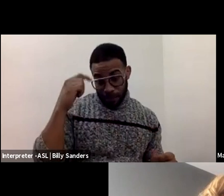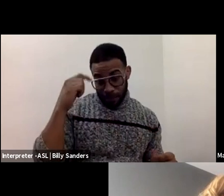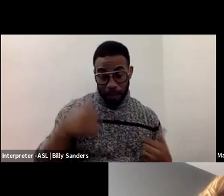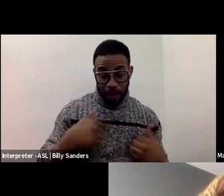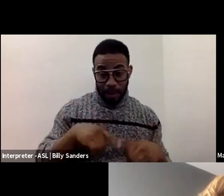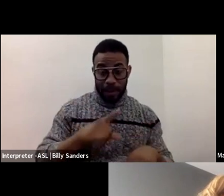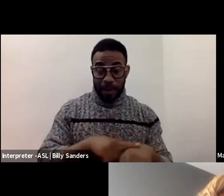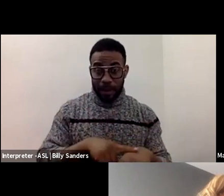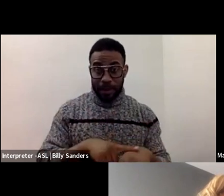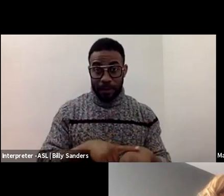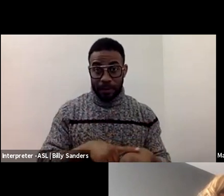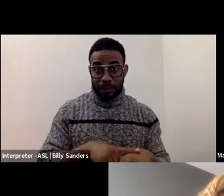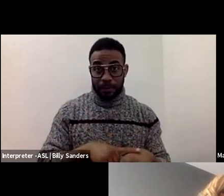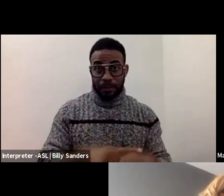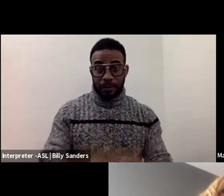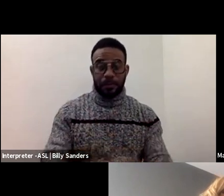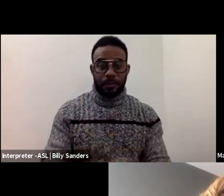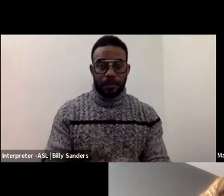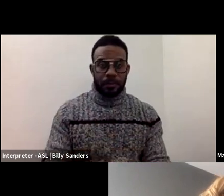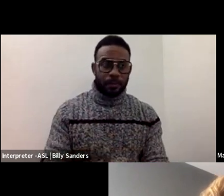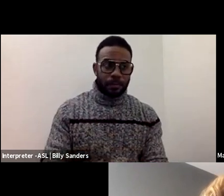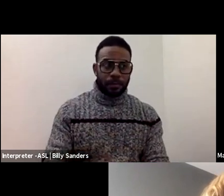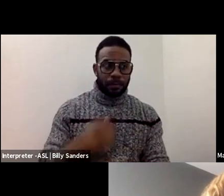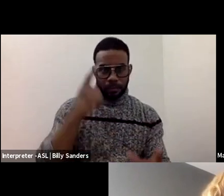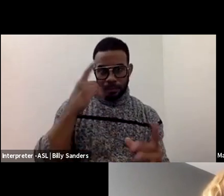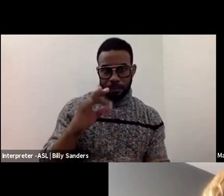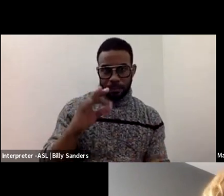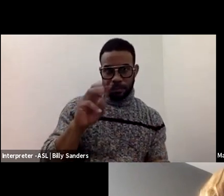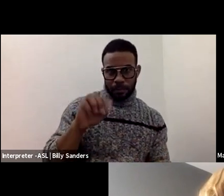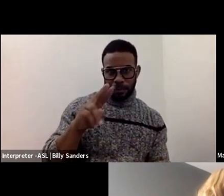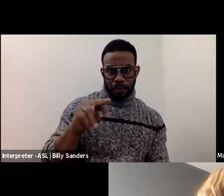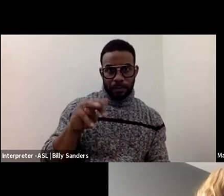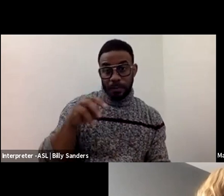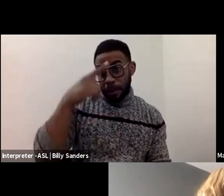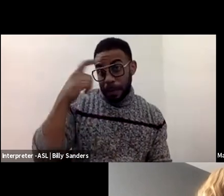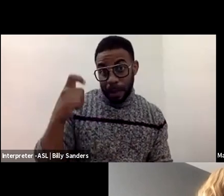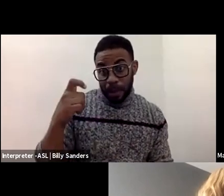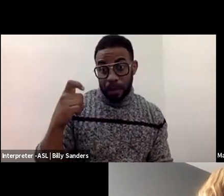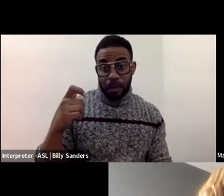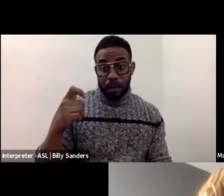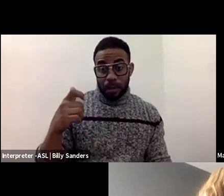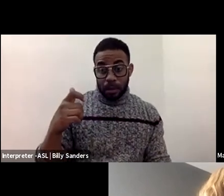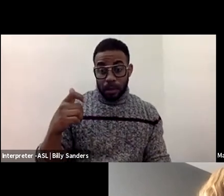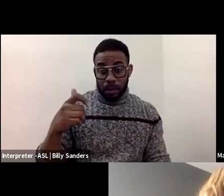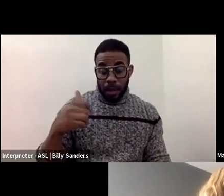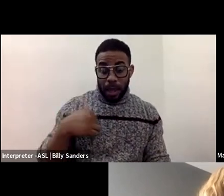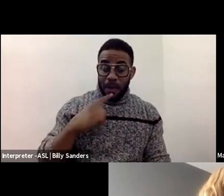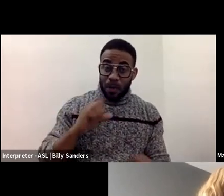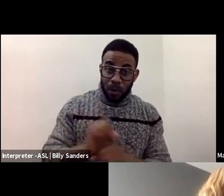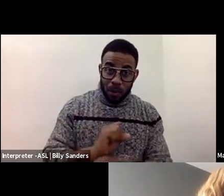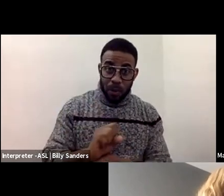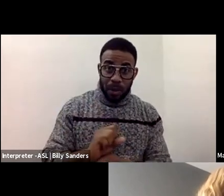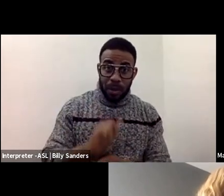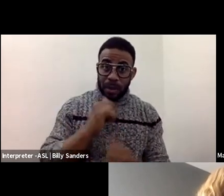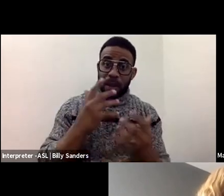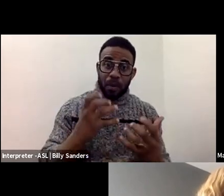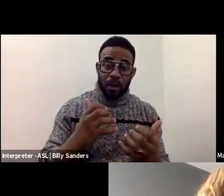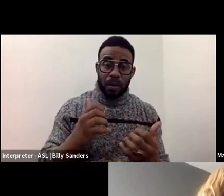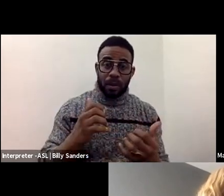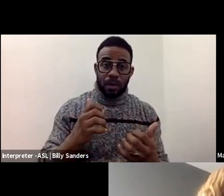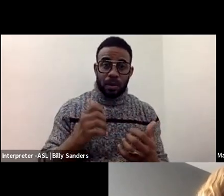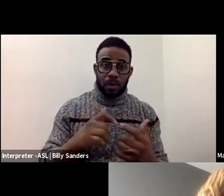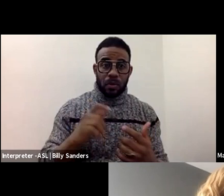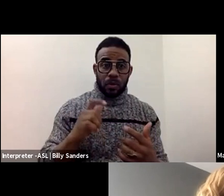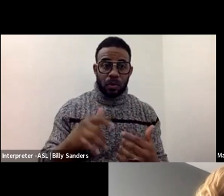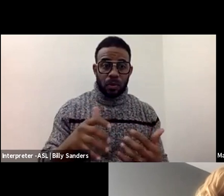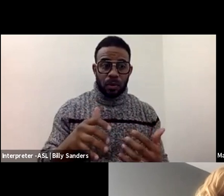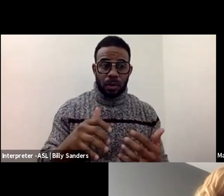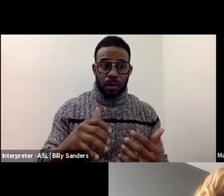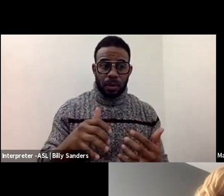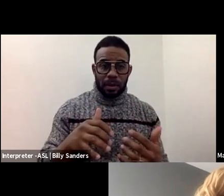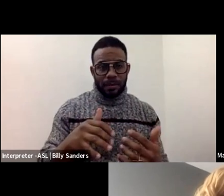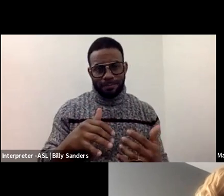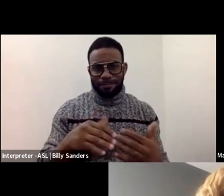time I chose Amsterdam just because I was really not wanting to have to compromise my